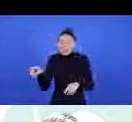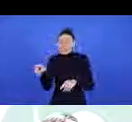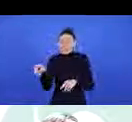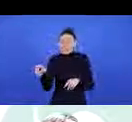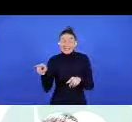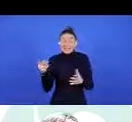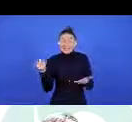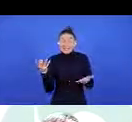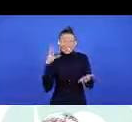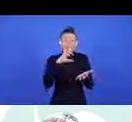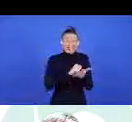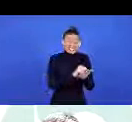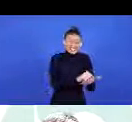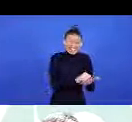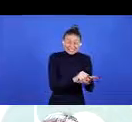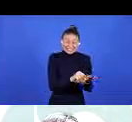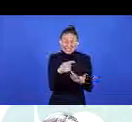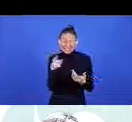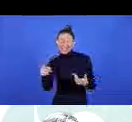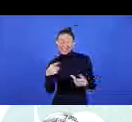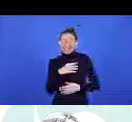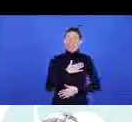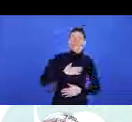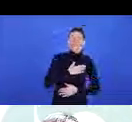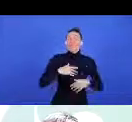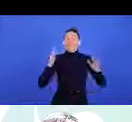that some pets, the owners of